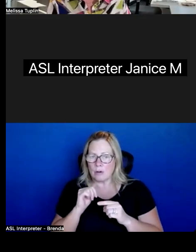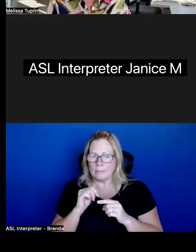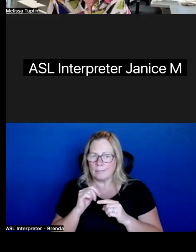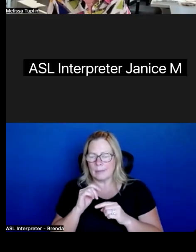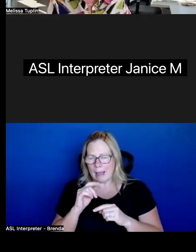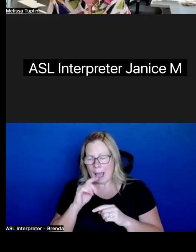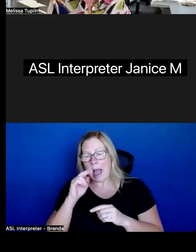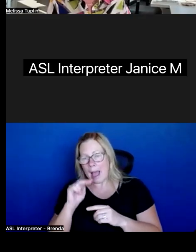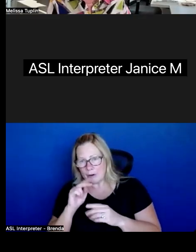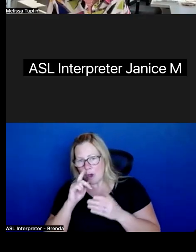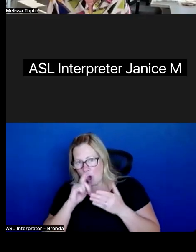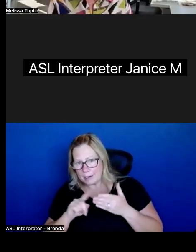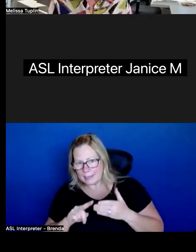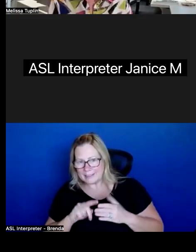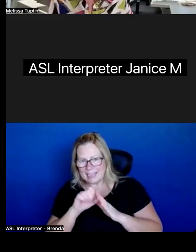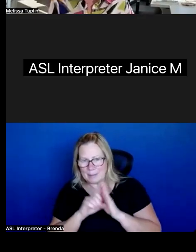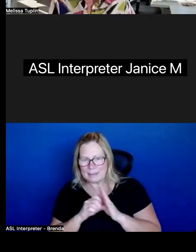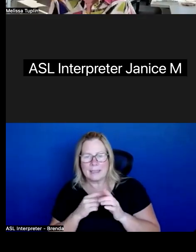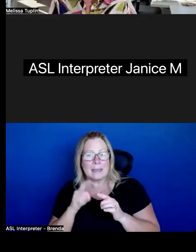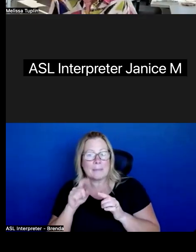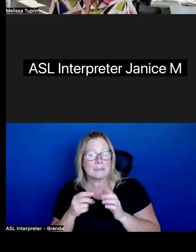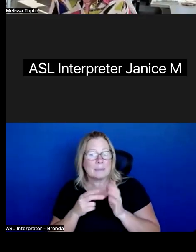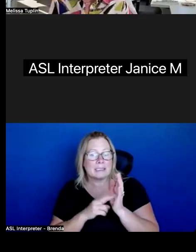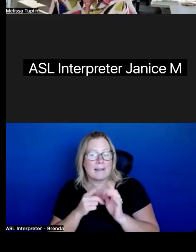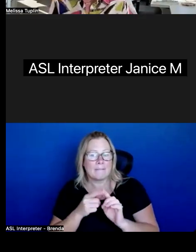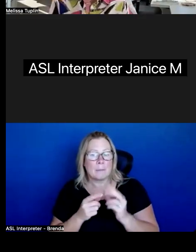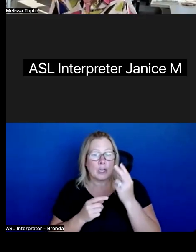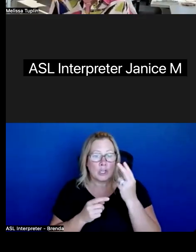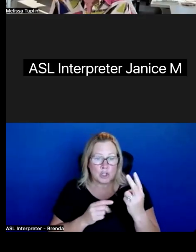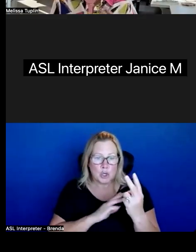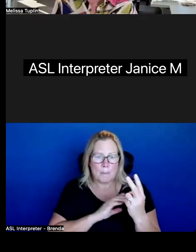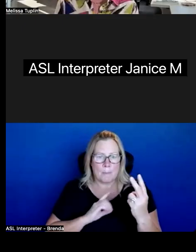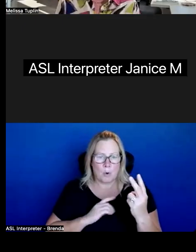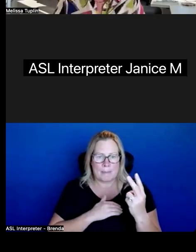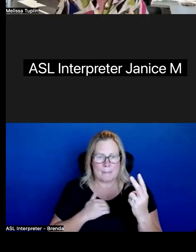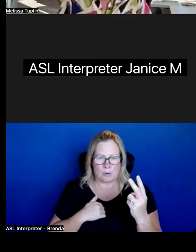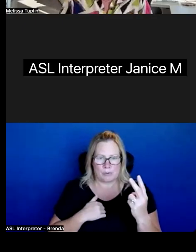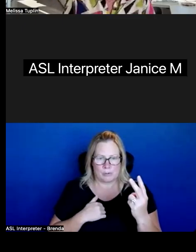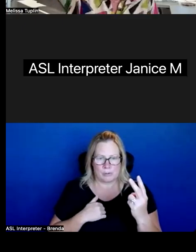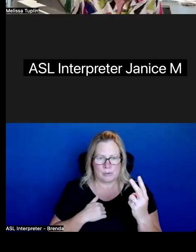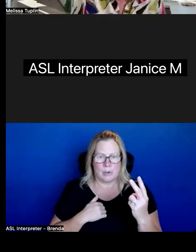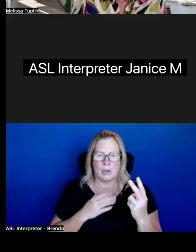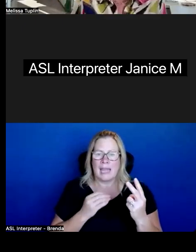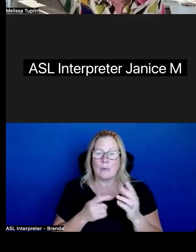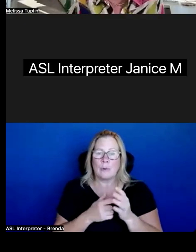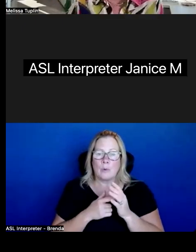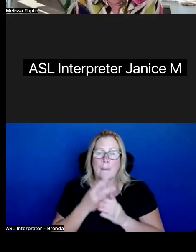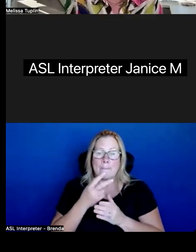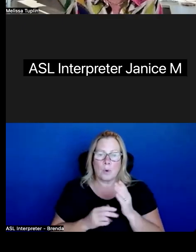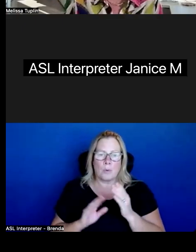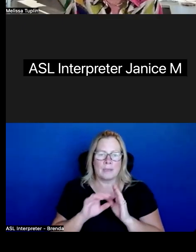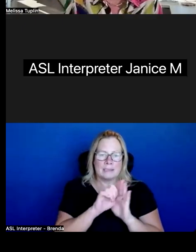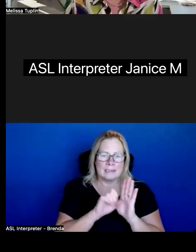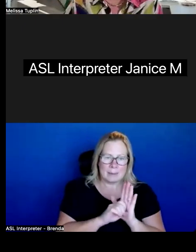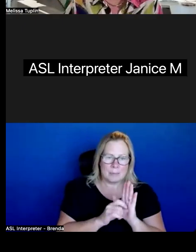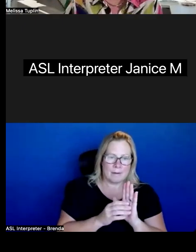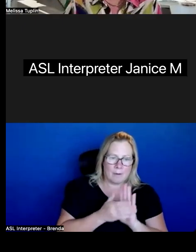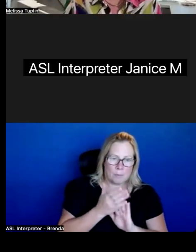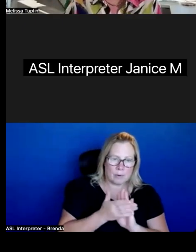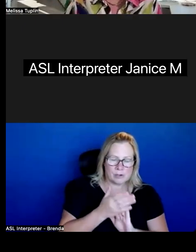in their creation, and we do require both your statement of operations and your balance sheet.